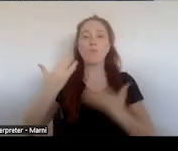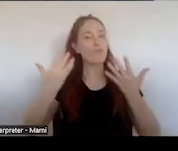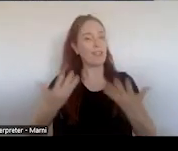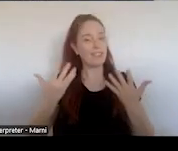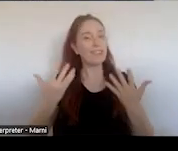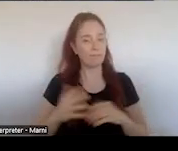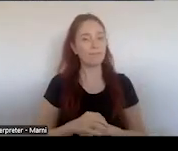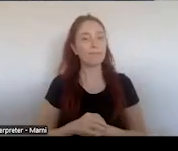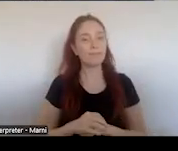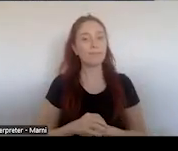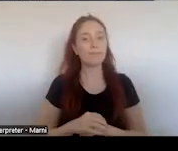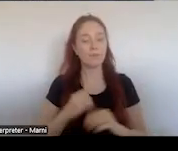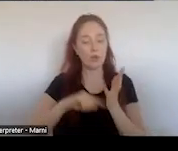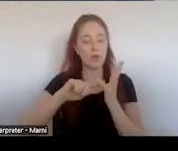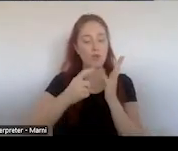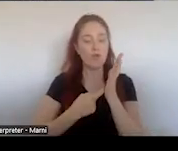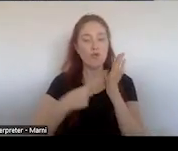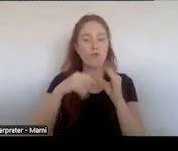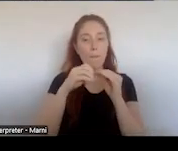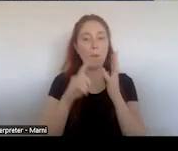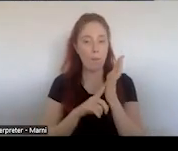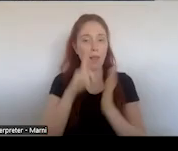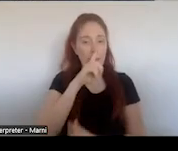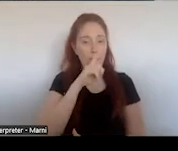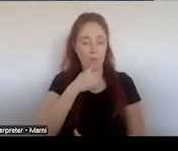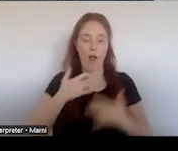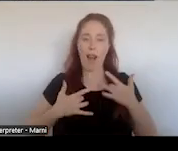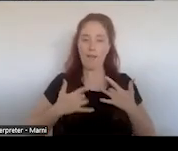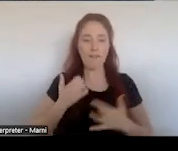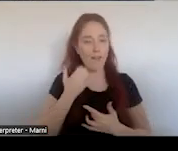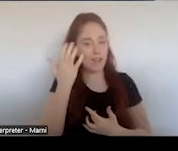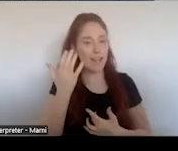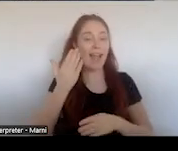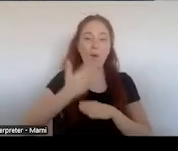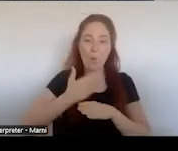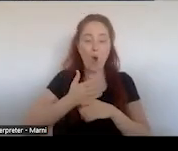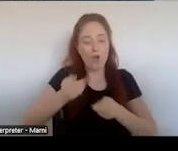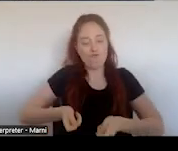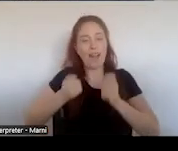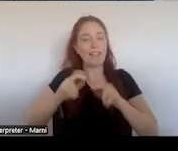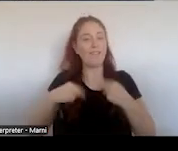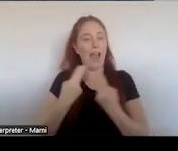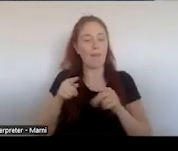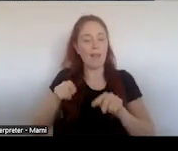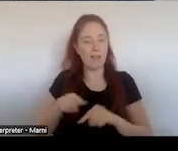to Turrbal and Yuggera peoples whose country I live, work and raise my family. I respect their